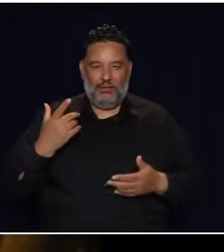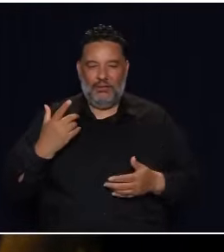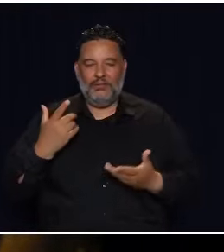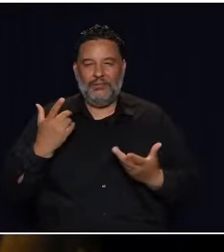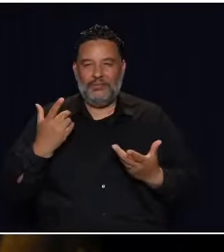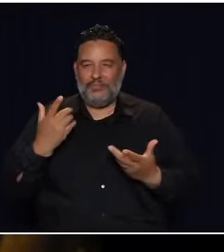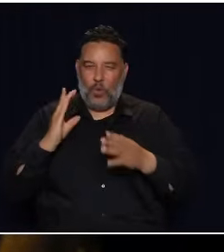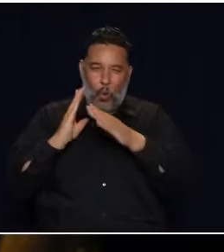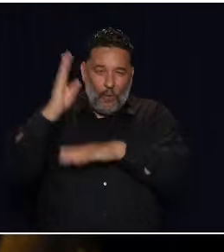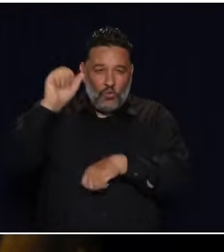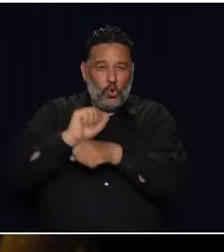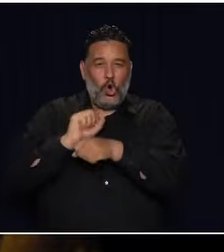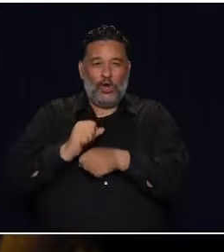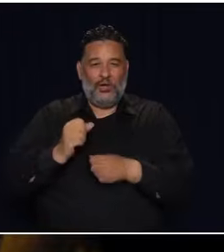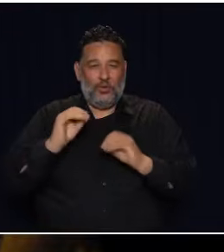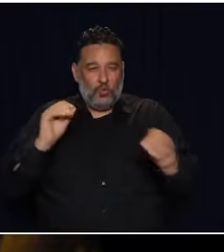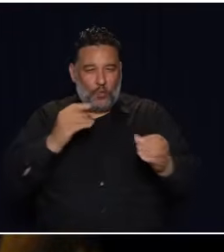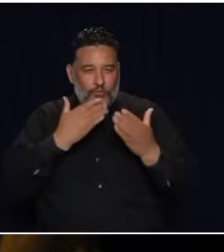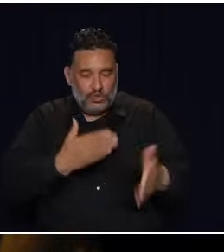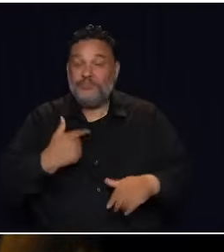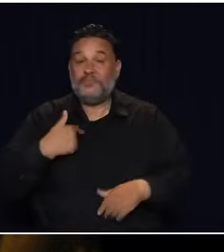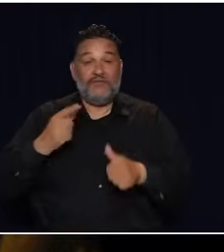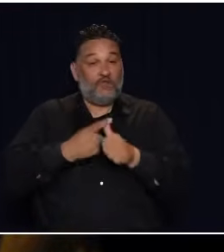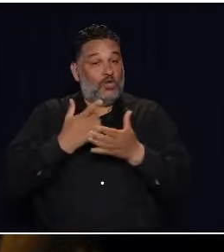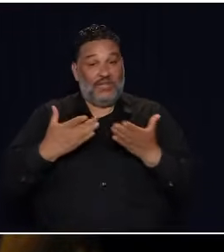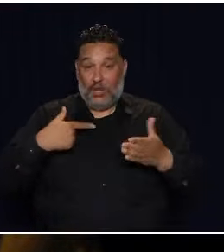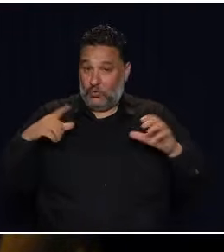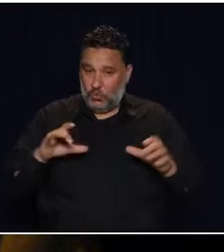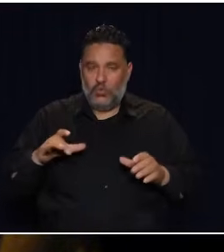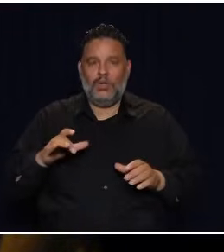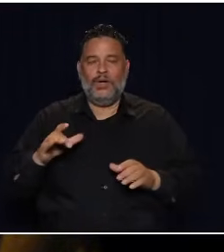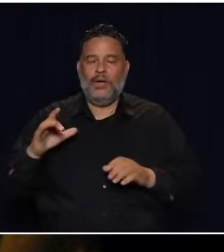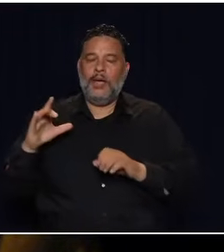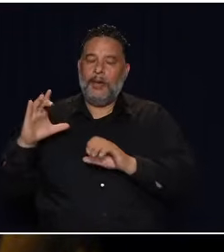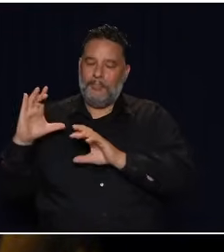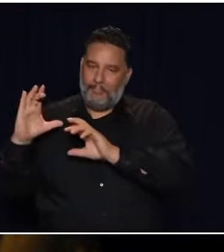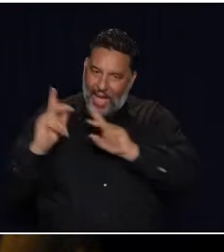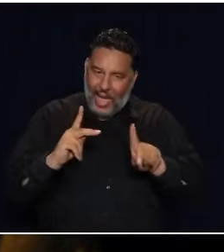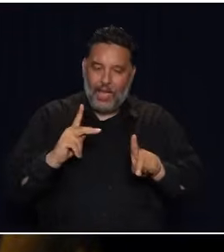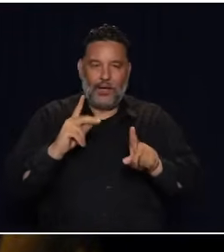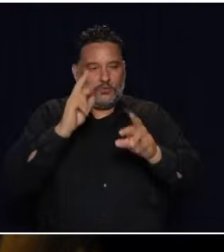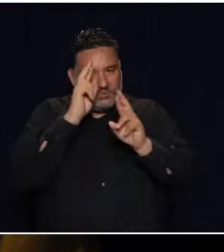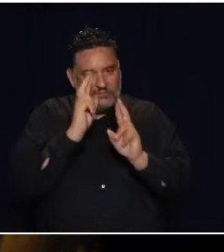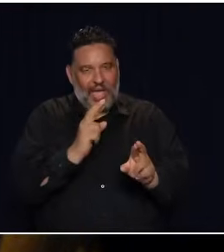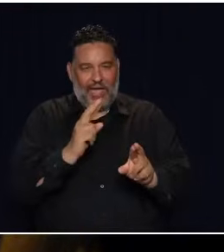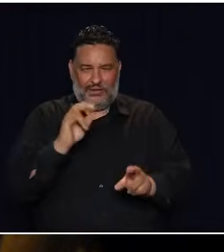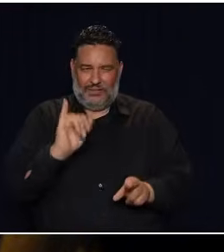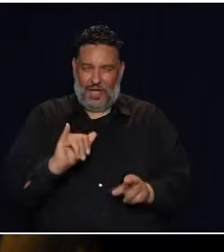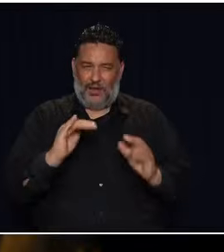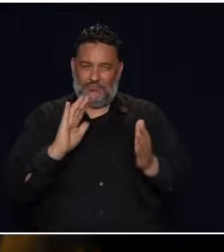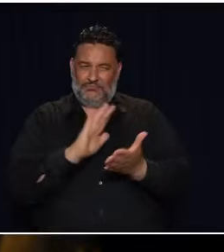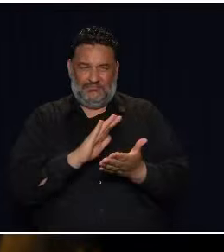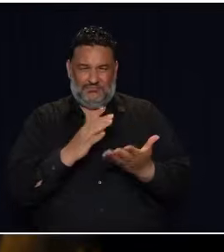RESPECTING THE EDUCATORS?